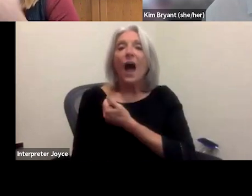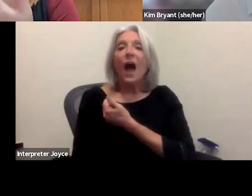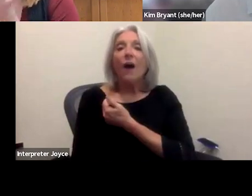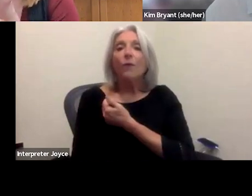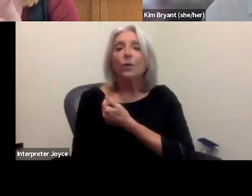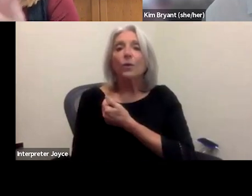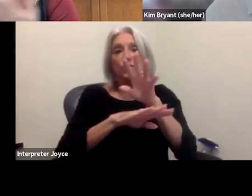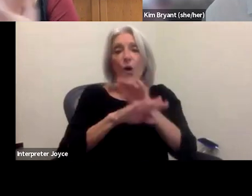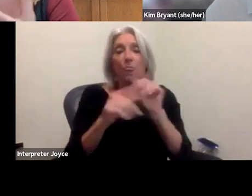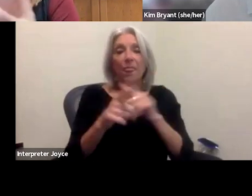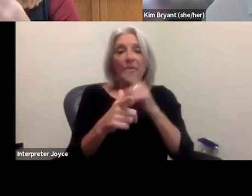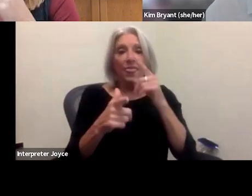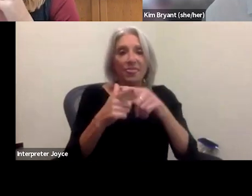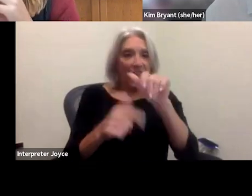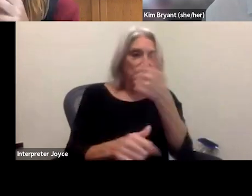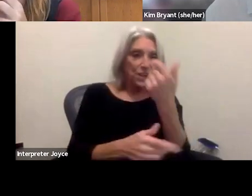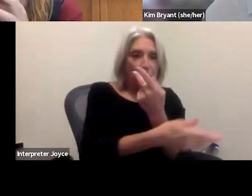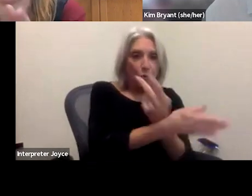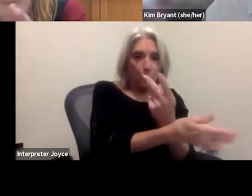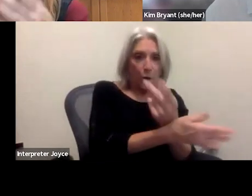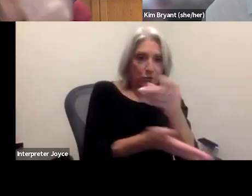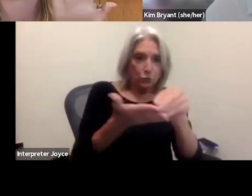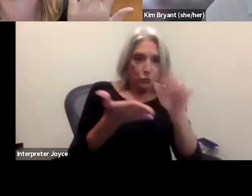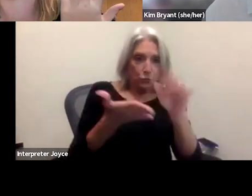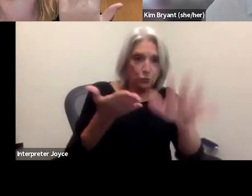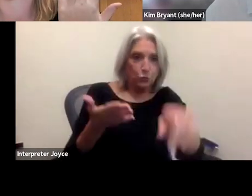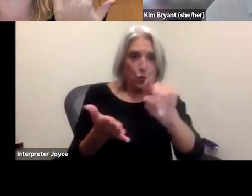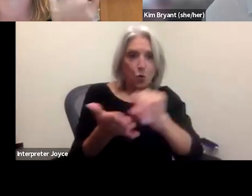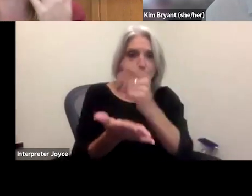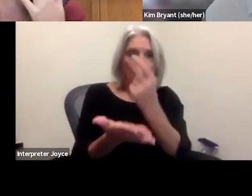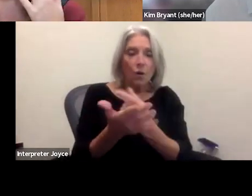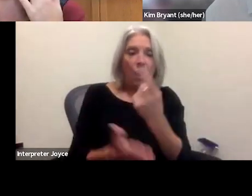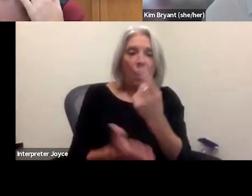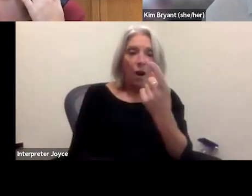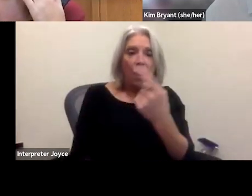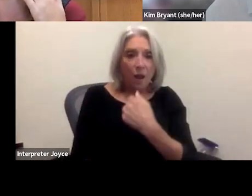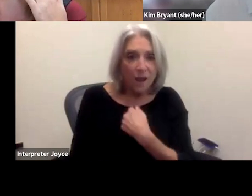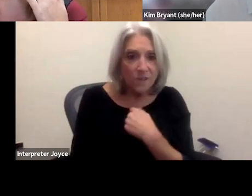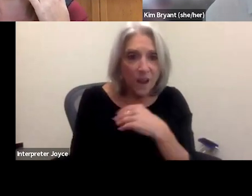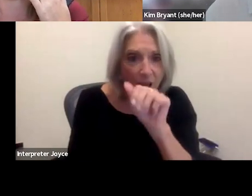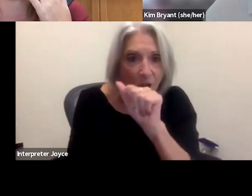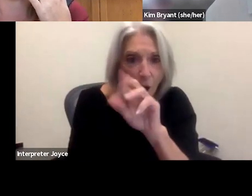And then a graduate-- another graduate student, one of them has on VR goggles.